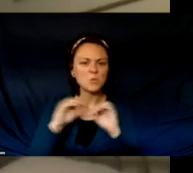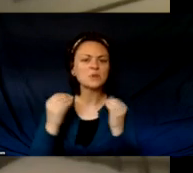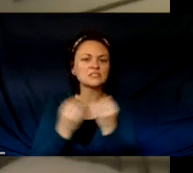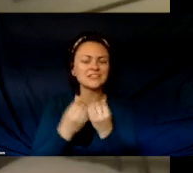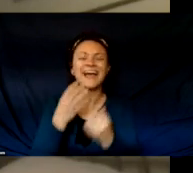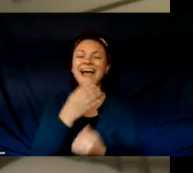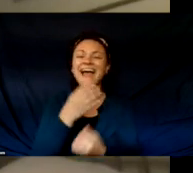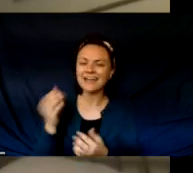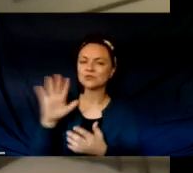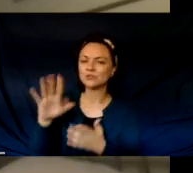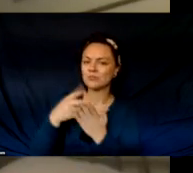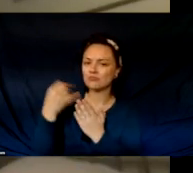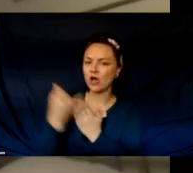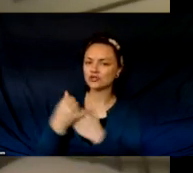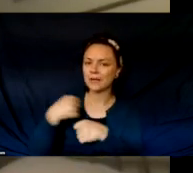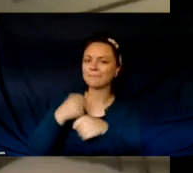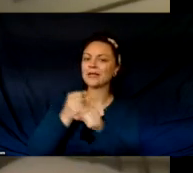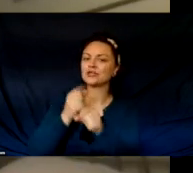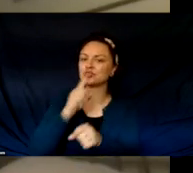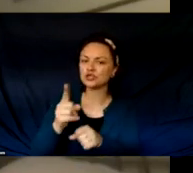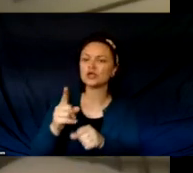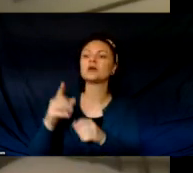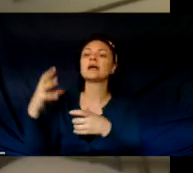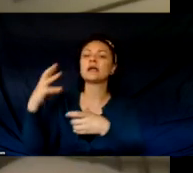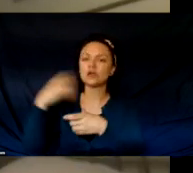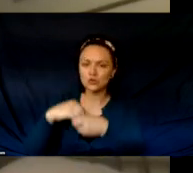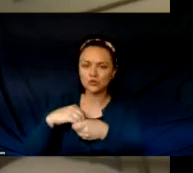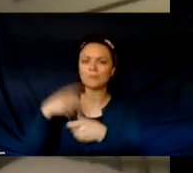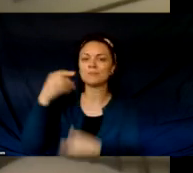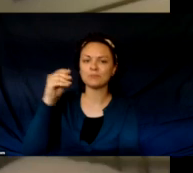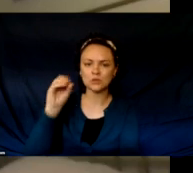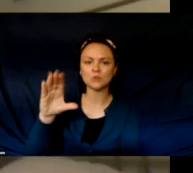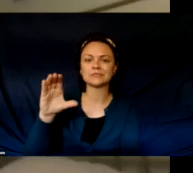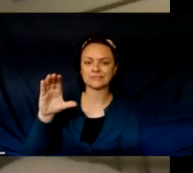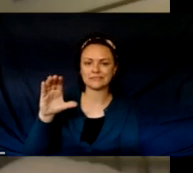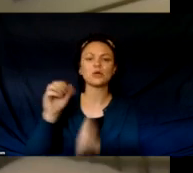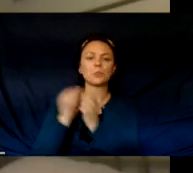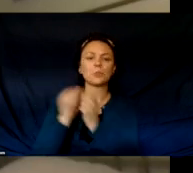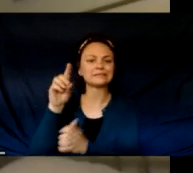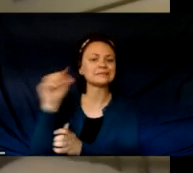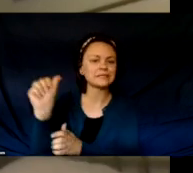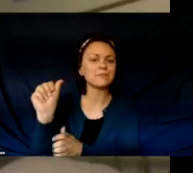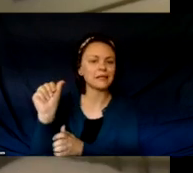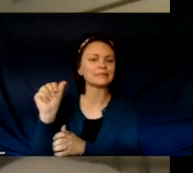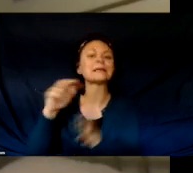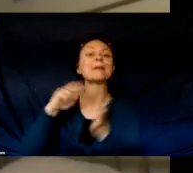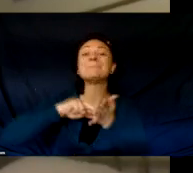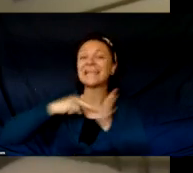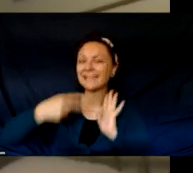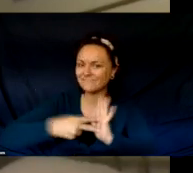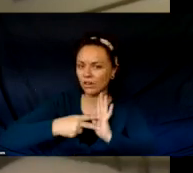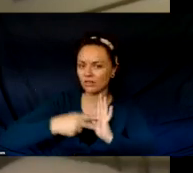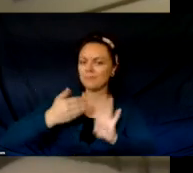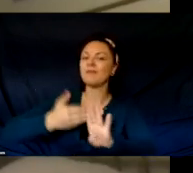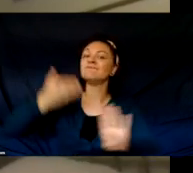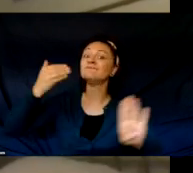including people of color, with disabilities, even before you reach out to them. That's the first step,